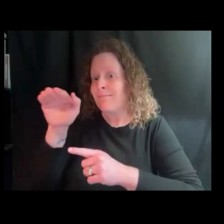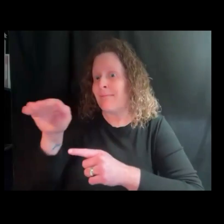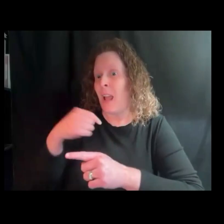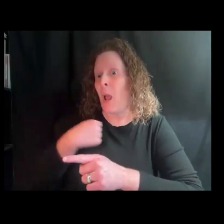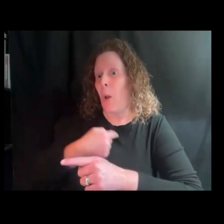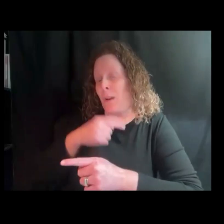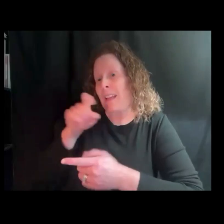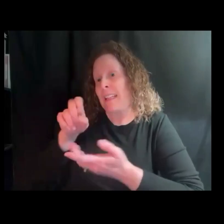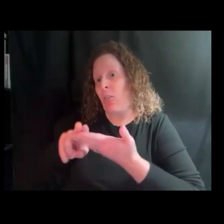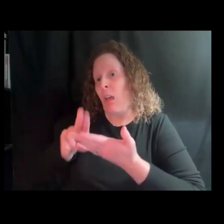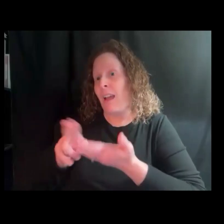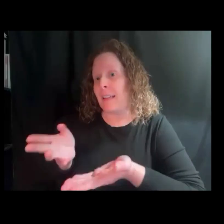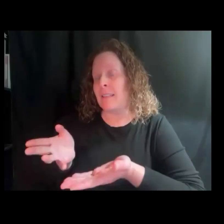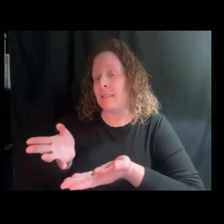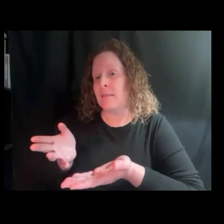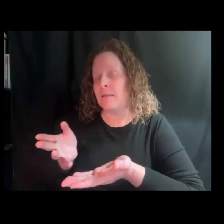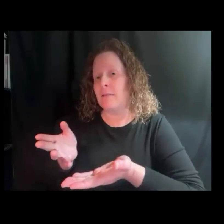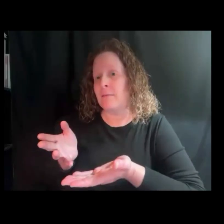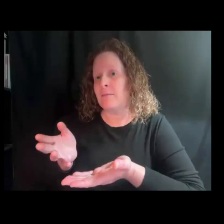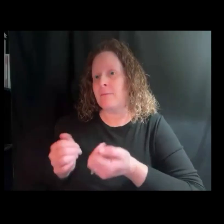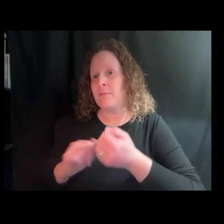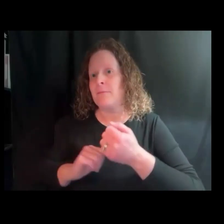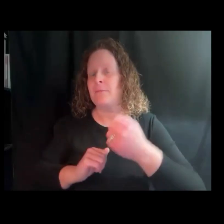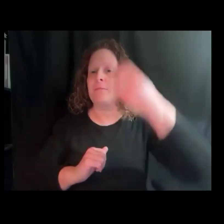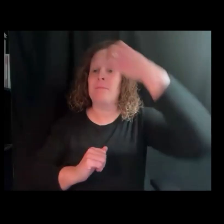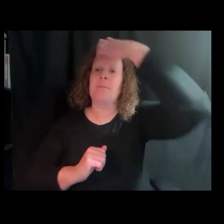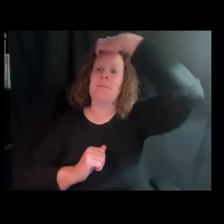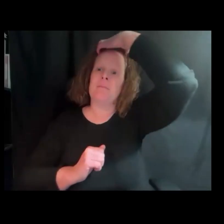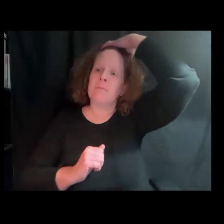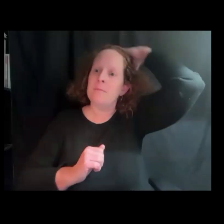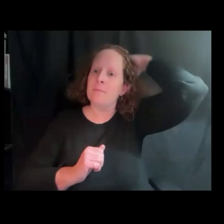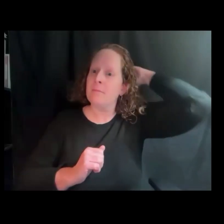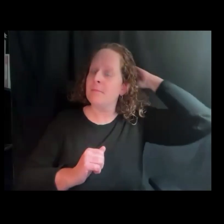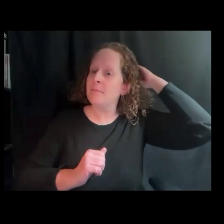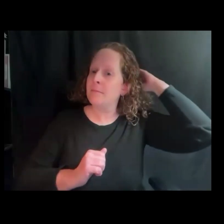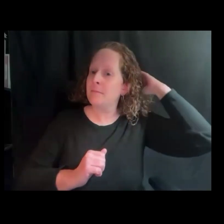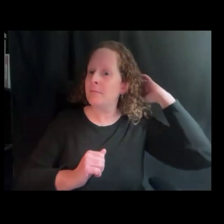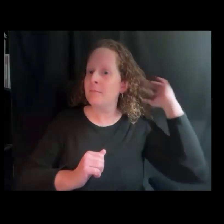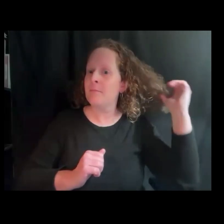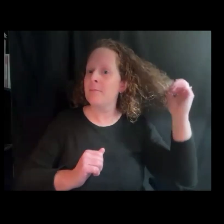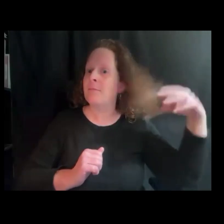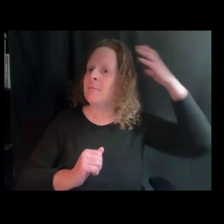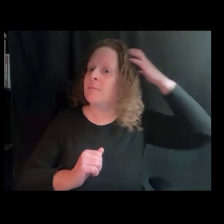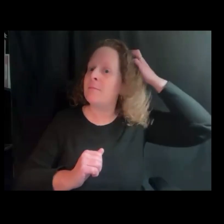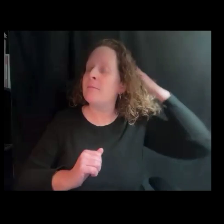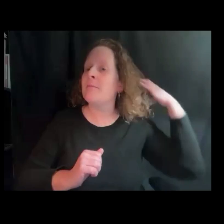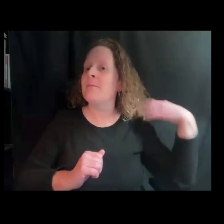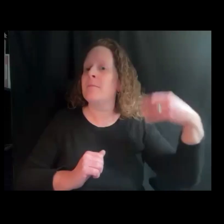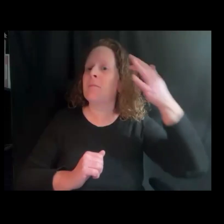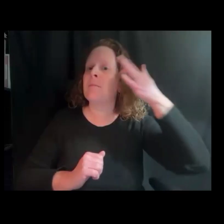You just need to make sure that the interpreters